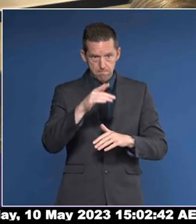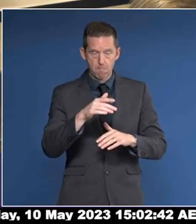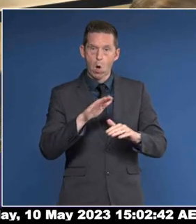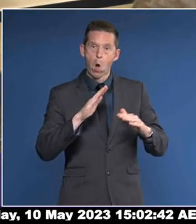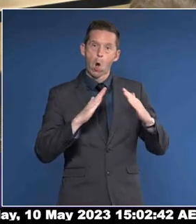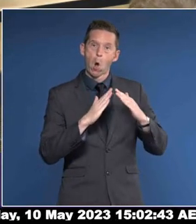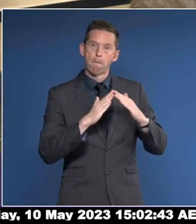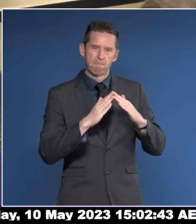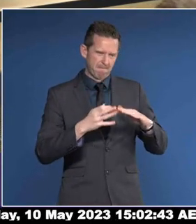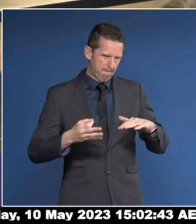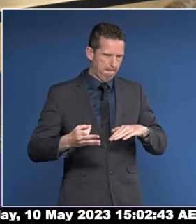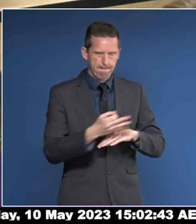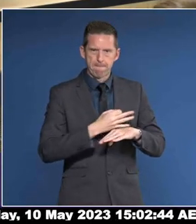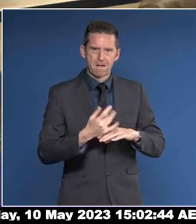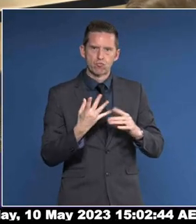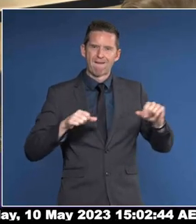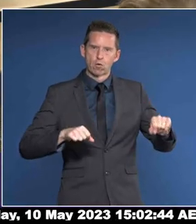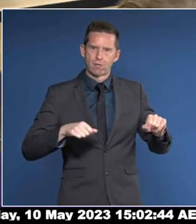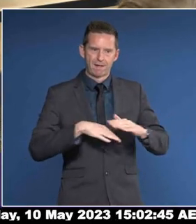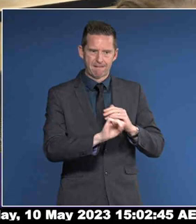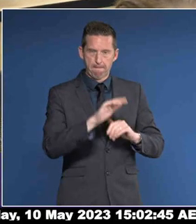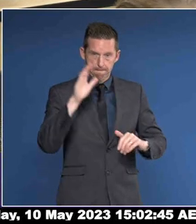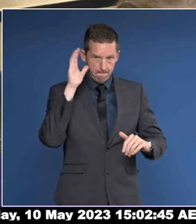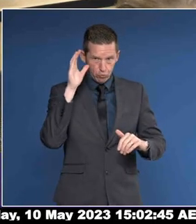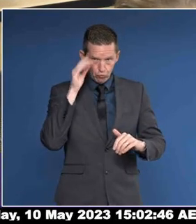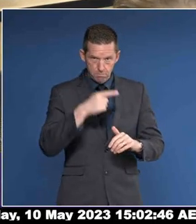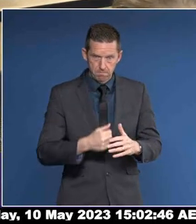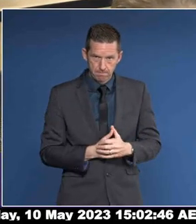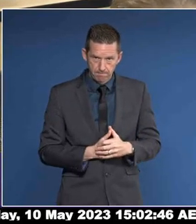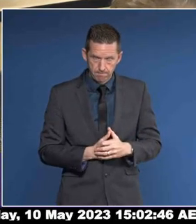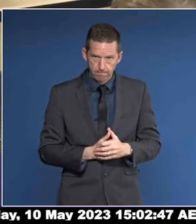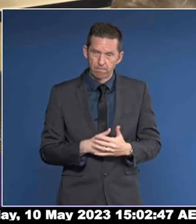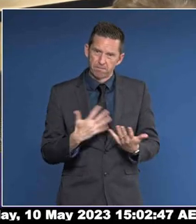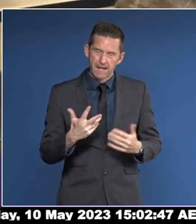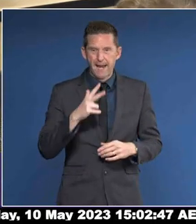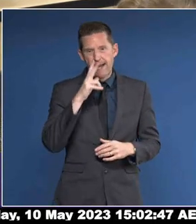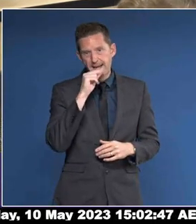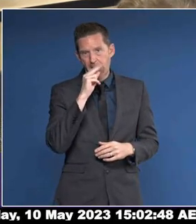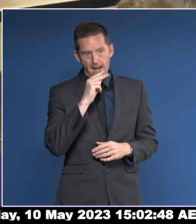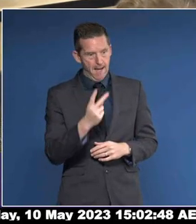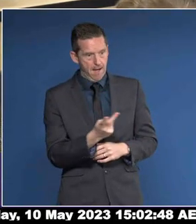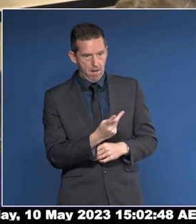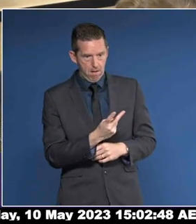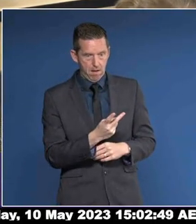So, no furnishings. Young people in a completely bare room.